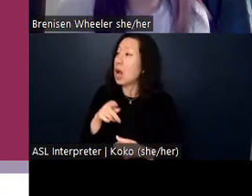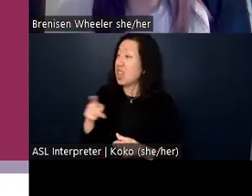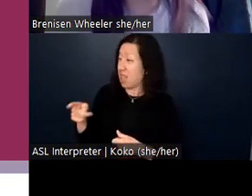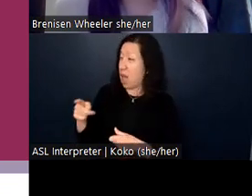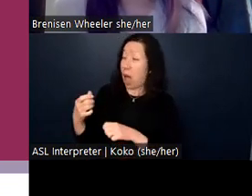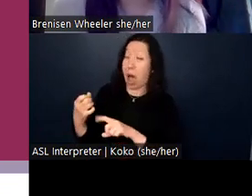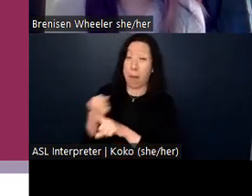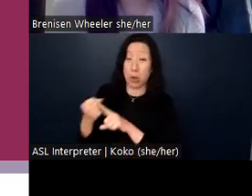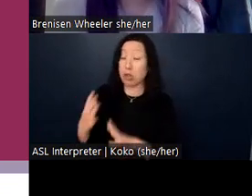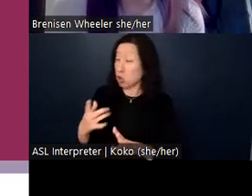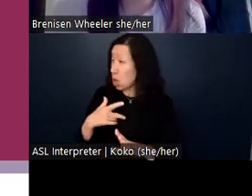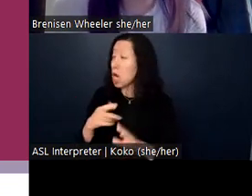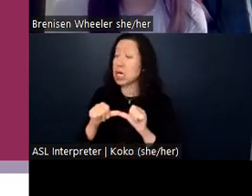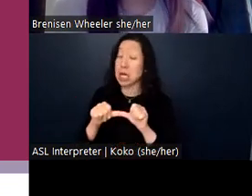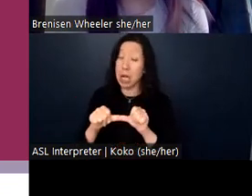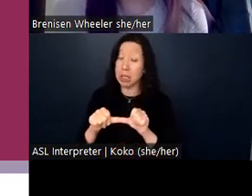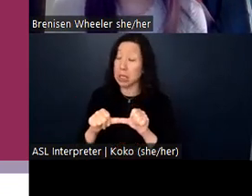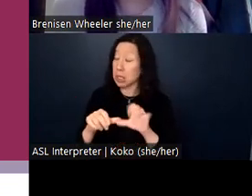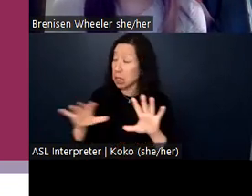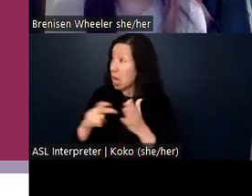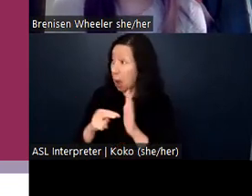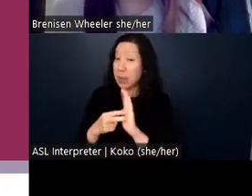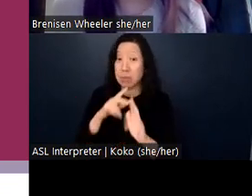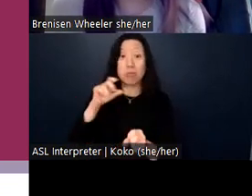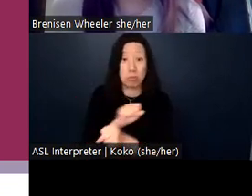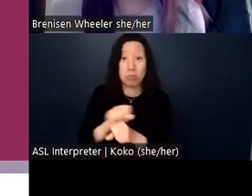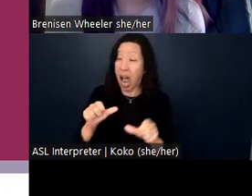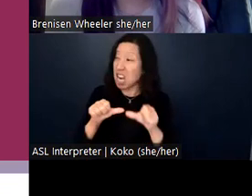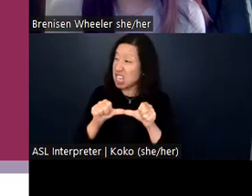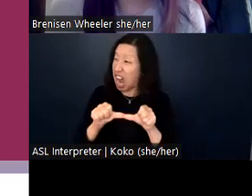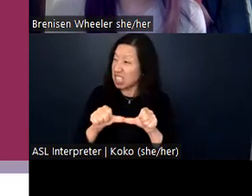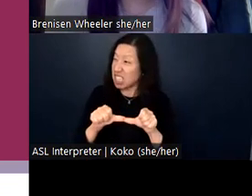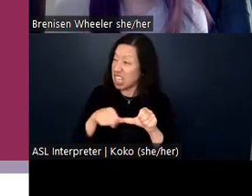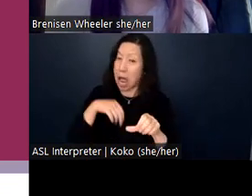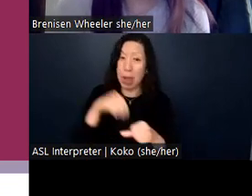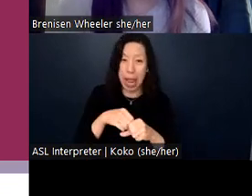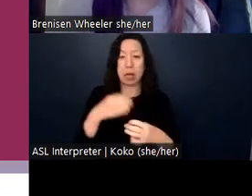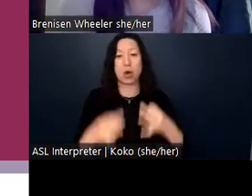mean constantly has me in court. 12:54:20 And so they'd be his lawyer helps